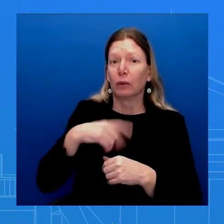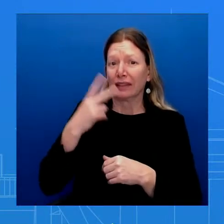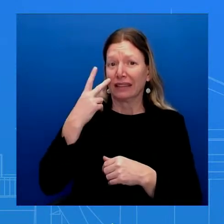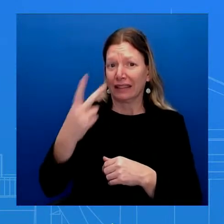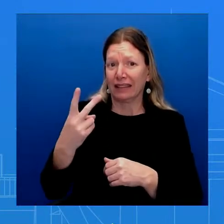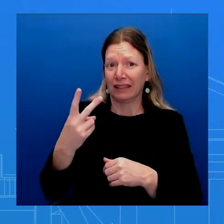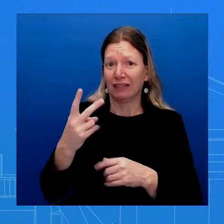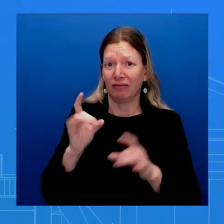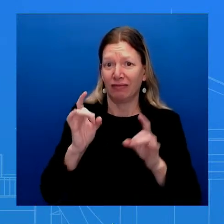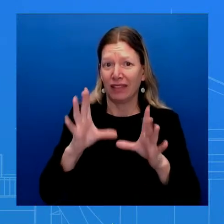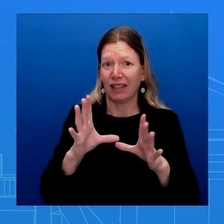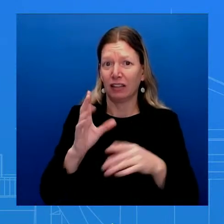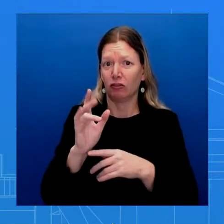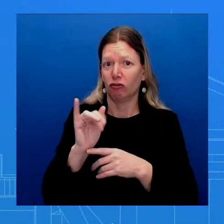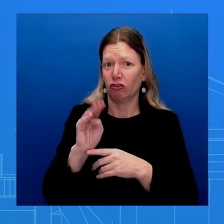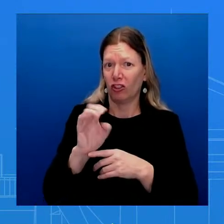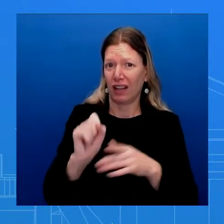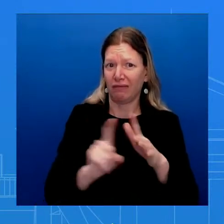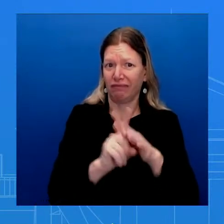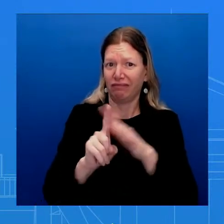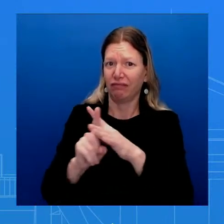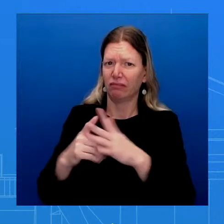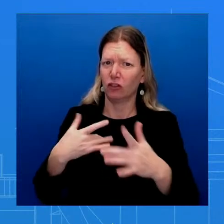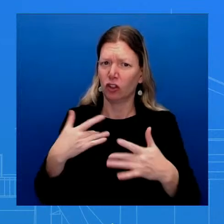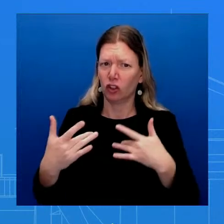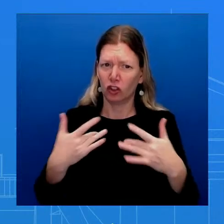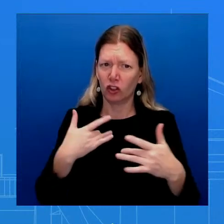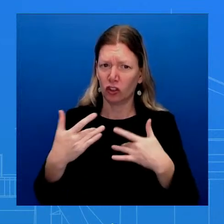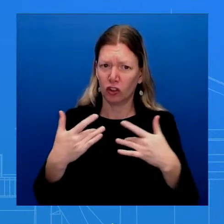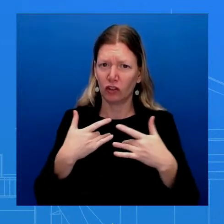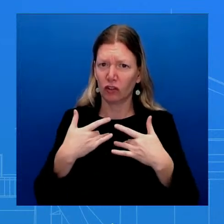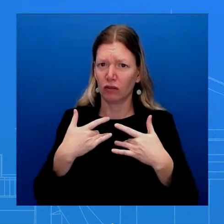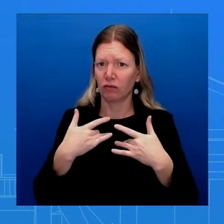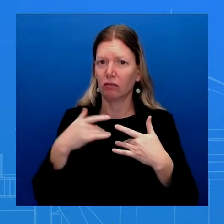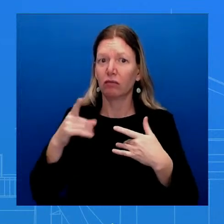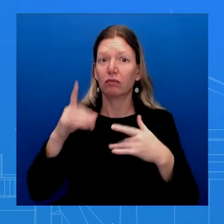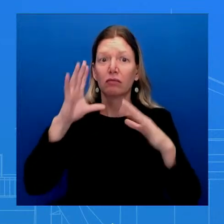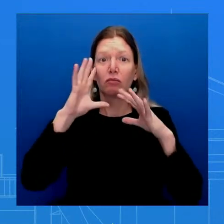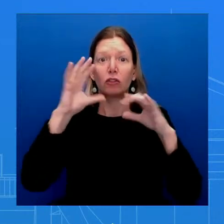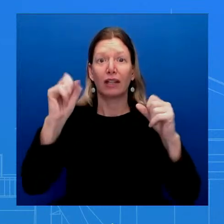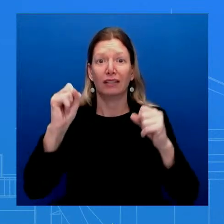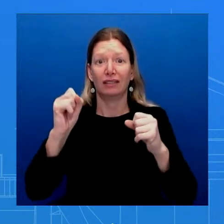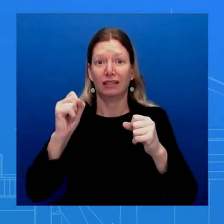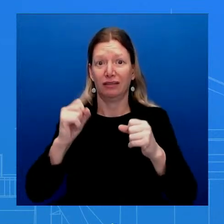And this is something that the President, from very early of his administration, has taken on. When you think about --